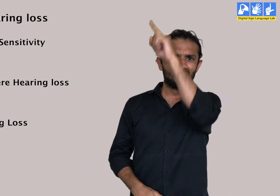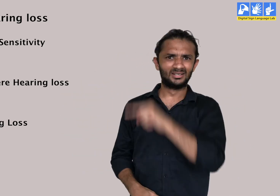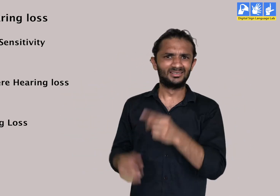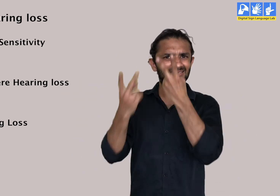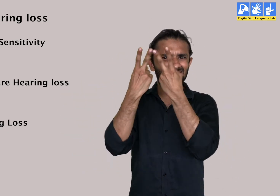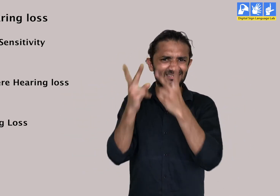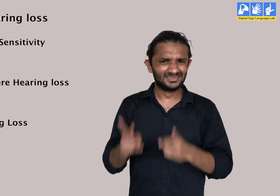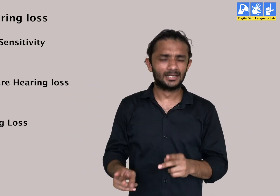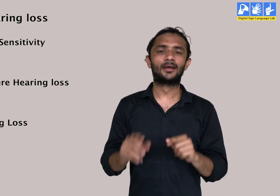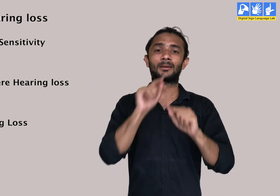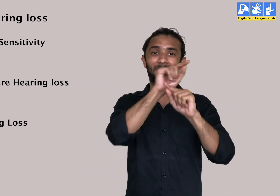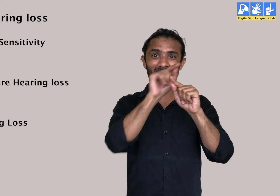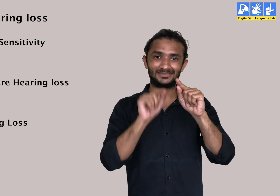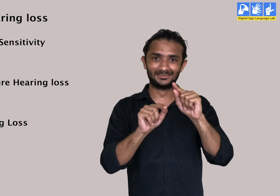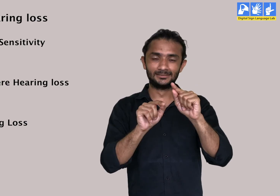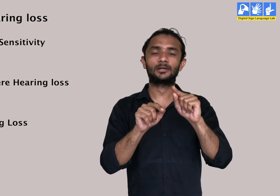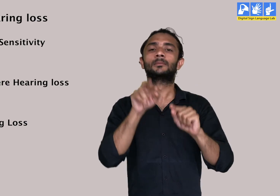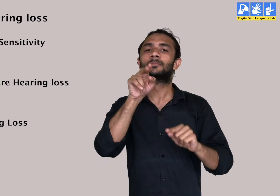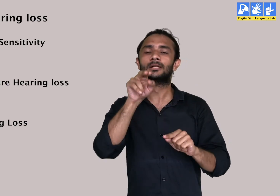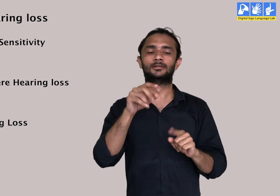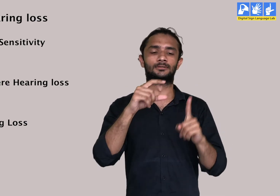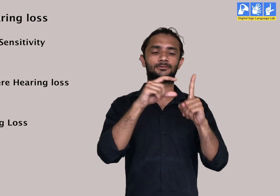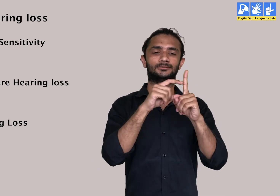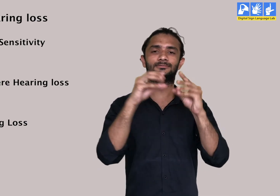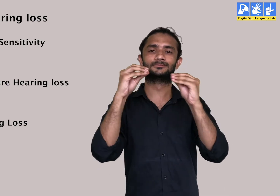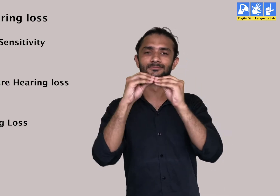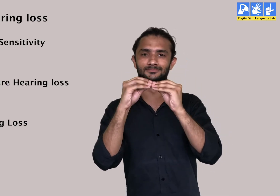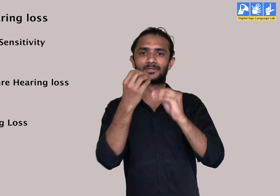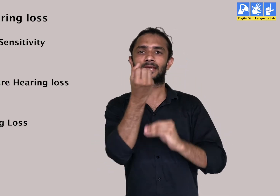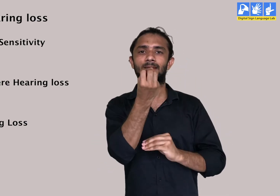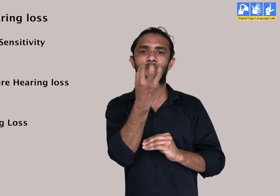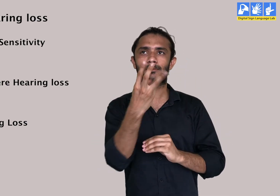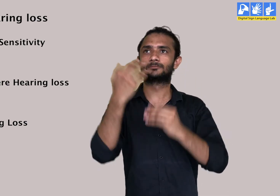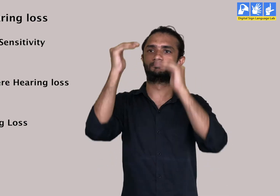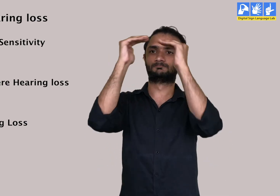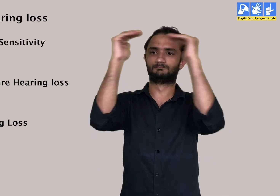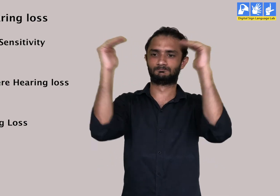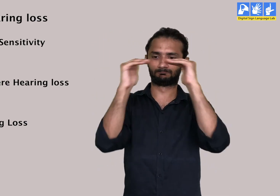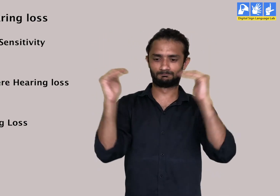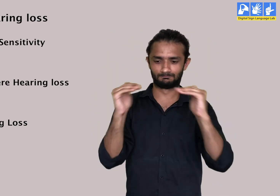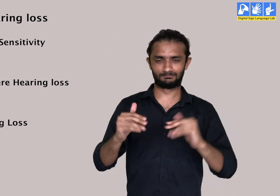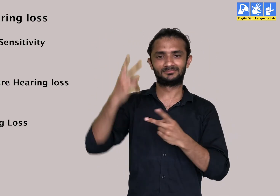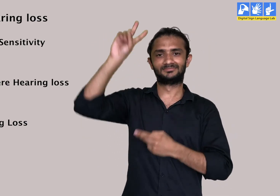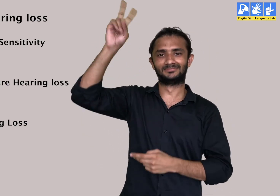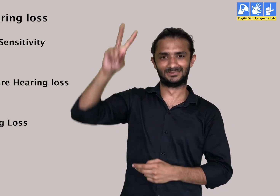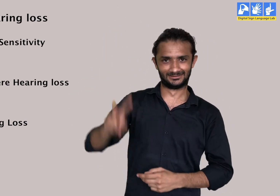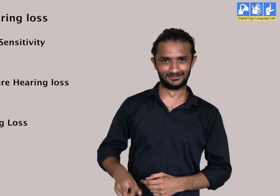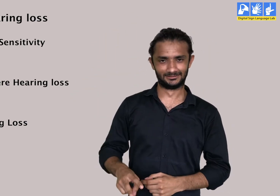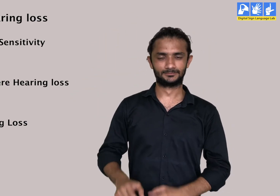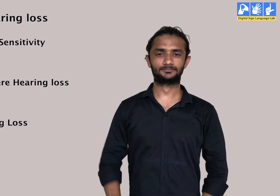Each hearing sensitivity and loss ranges between certain decibels.